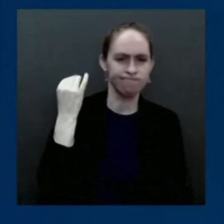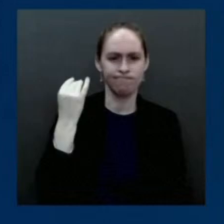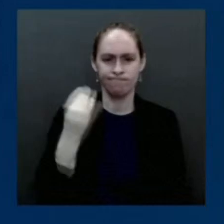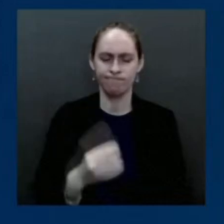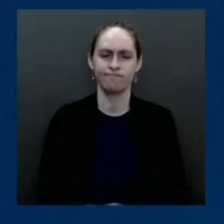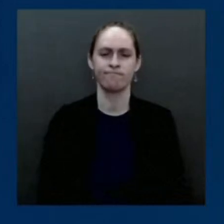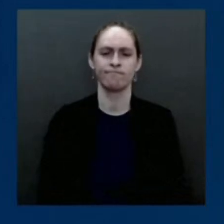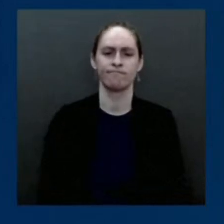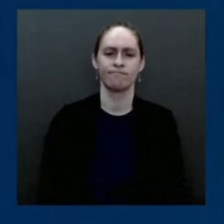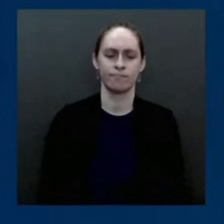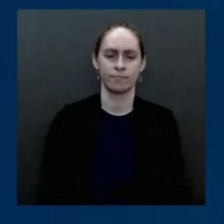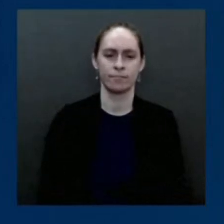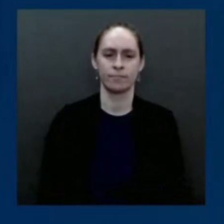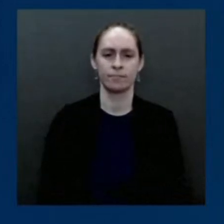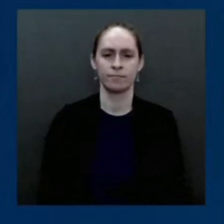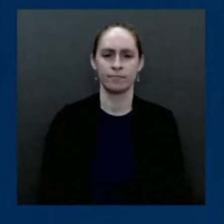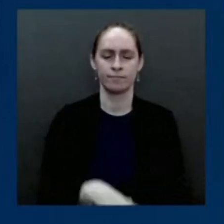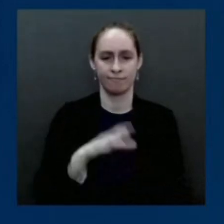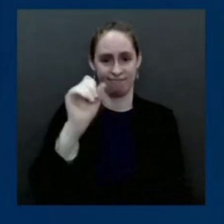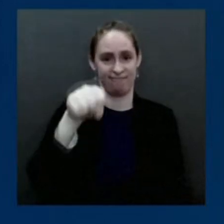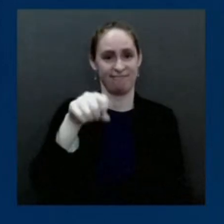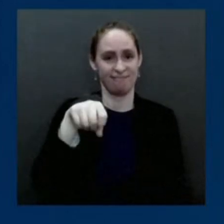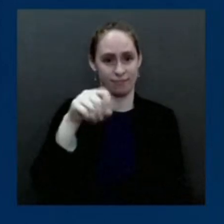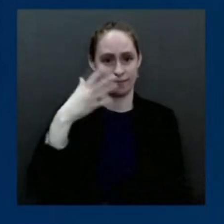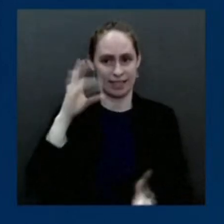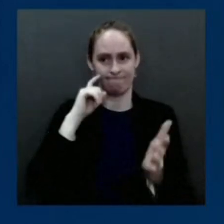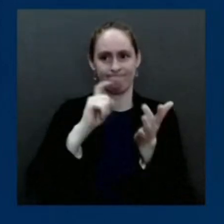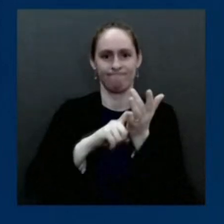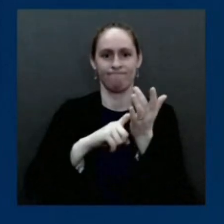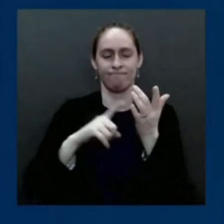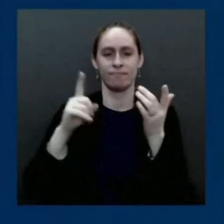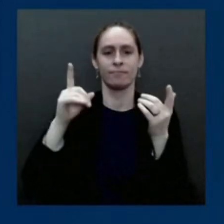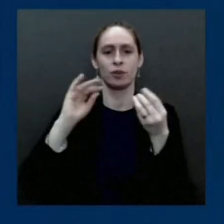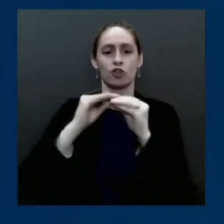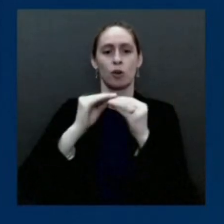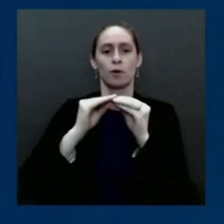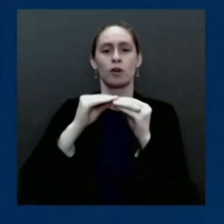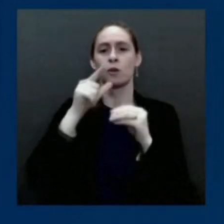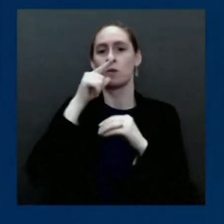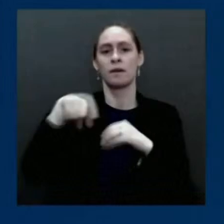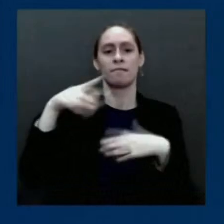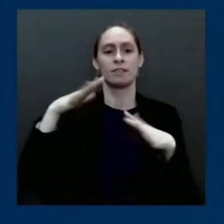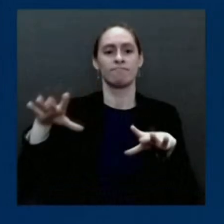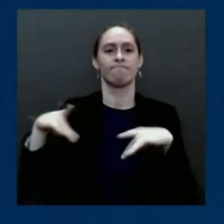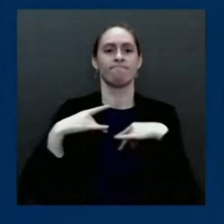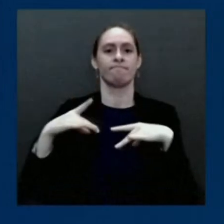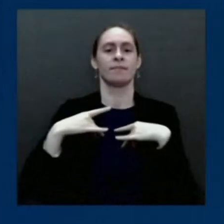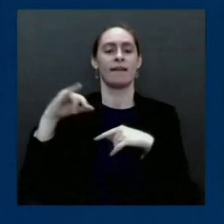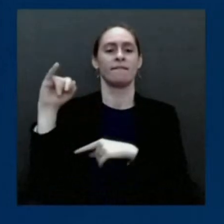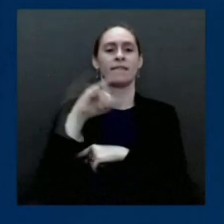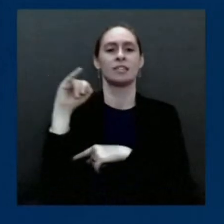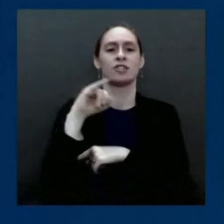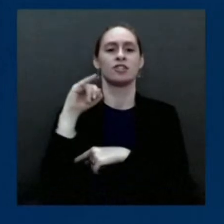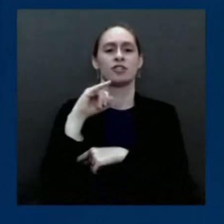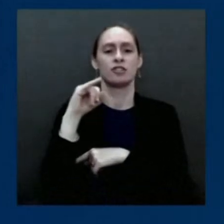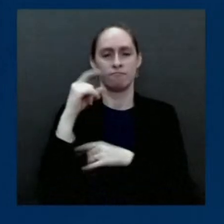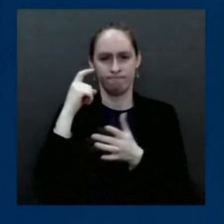WOLINSKI WH SHARE OF OF THE INFECTIONS THAT WE'RE SEEING